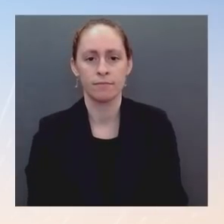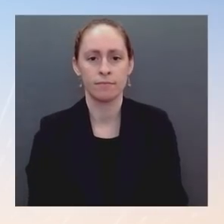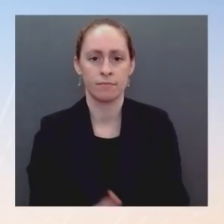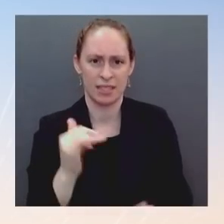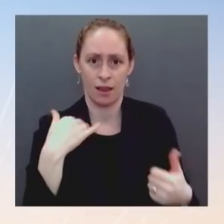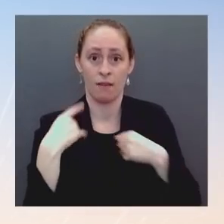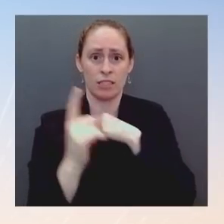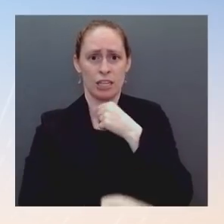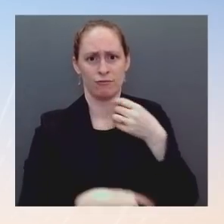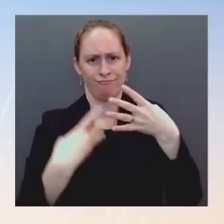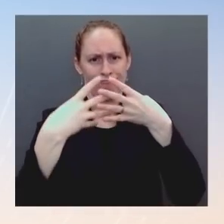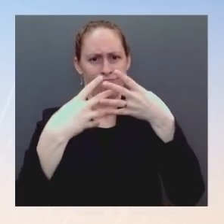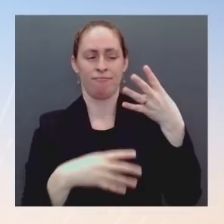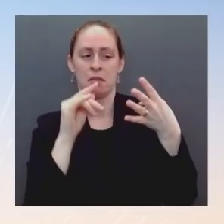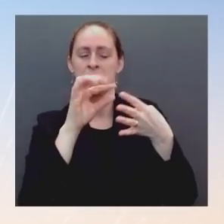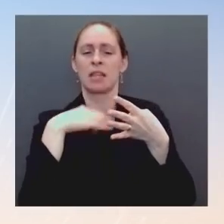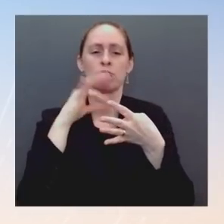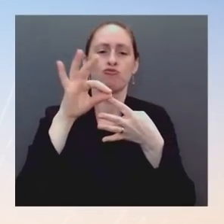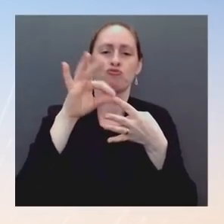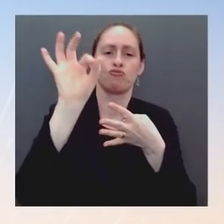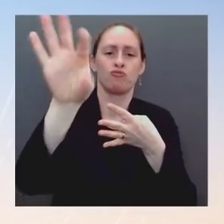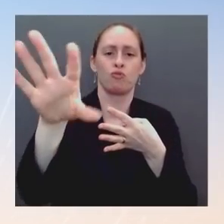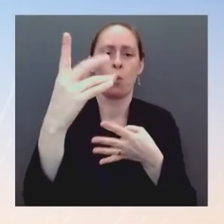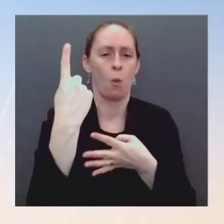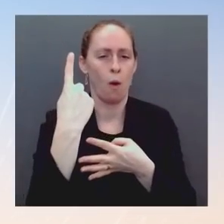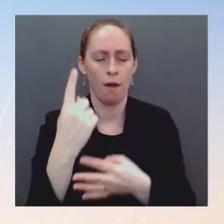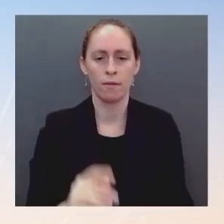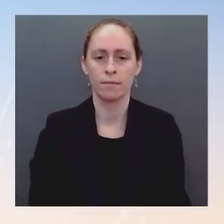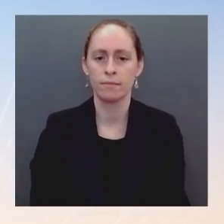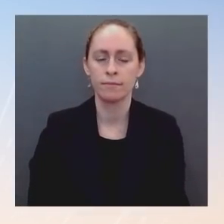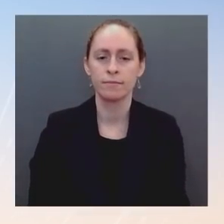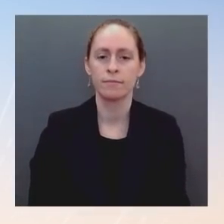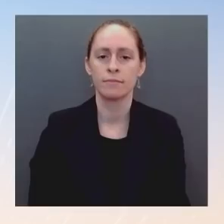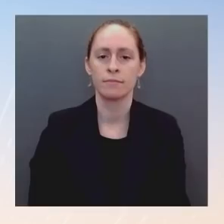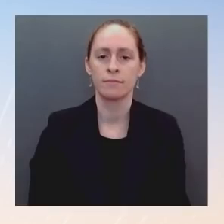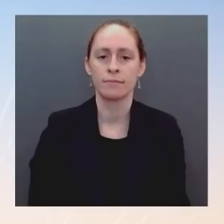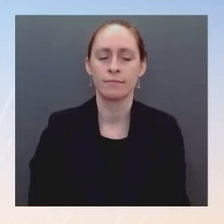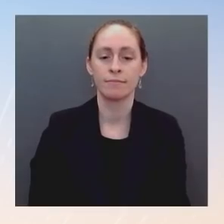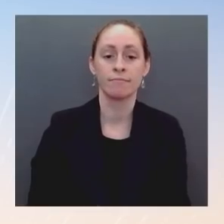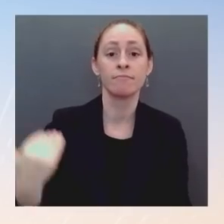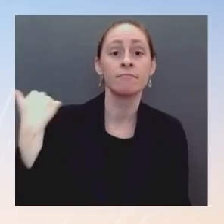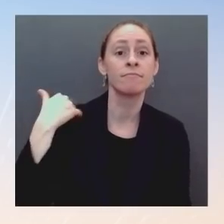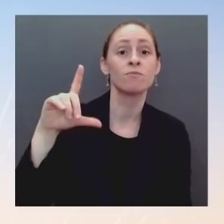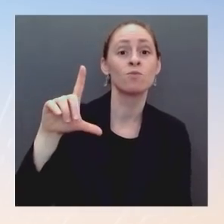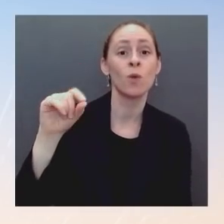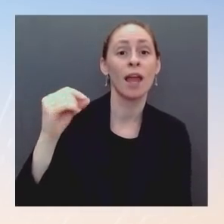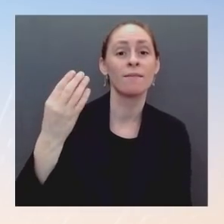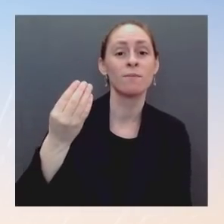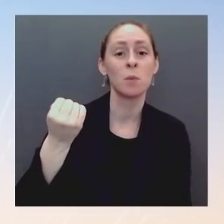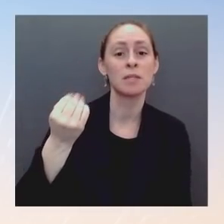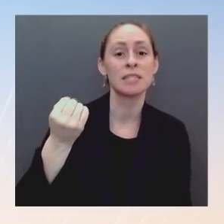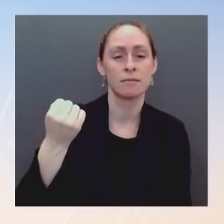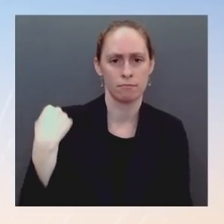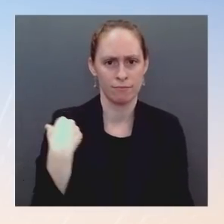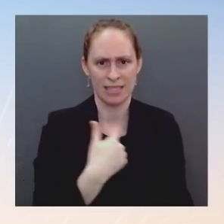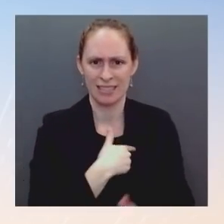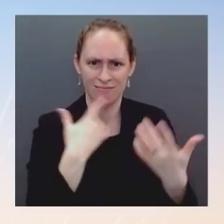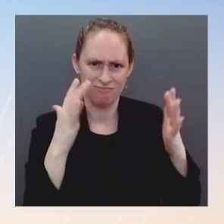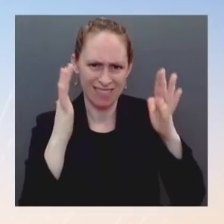and beyond what we were considering in 2014 -- a lot of what we did in 2014 was around individuals, right? And we're talking about major parts of the financial system,